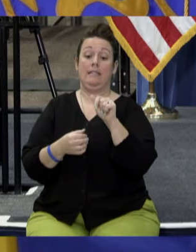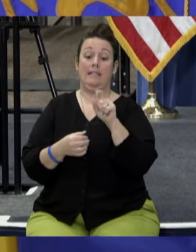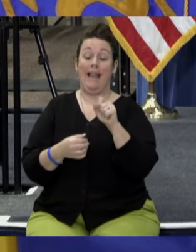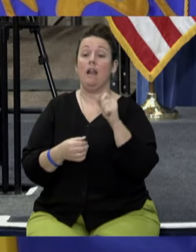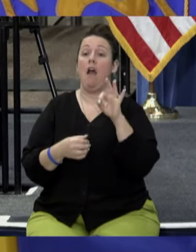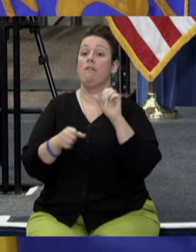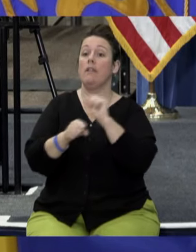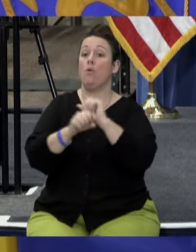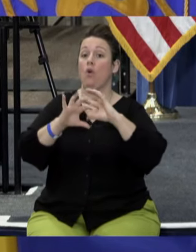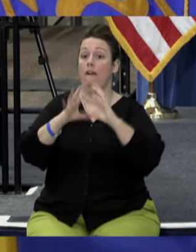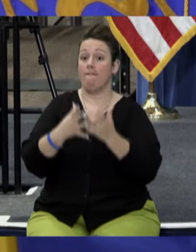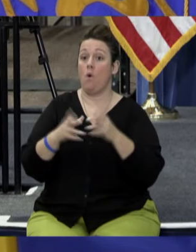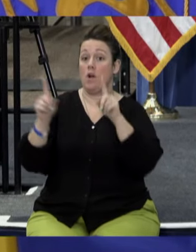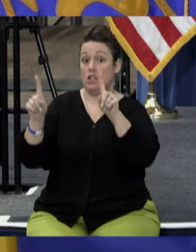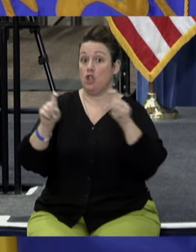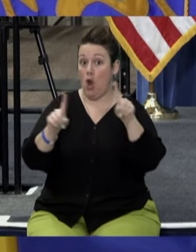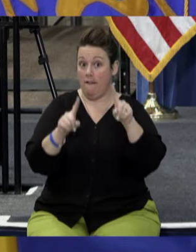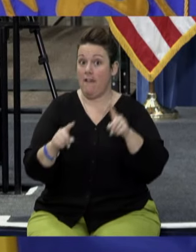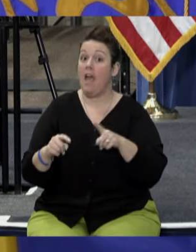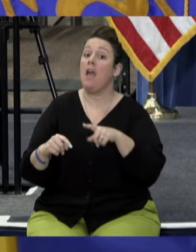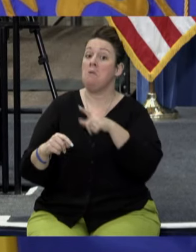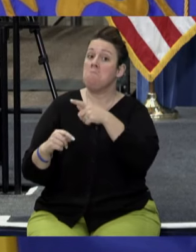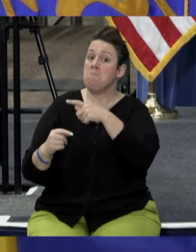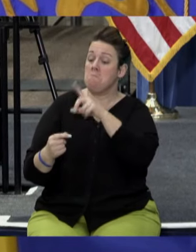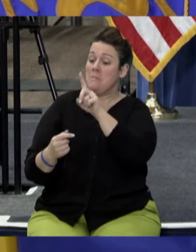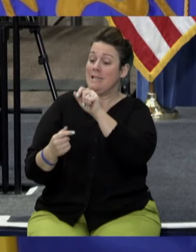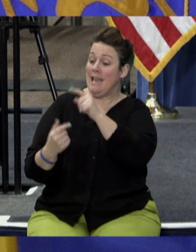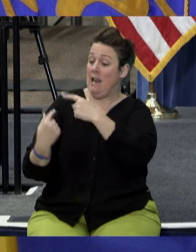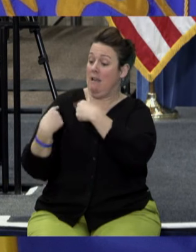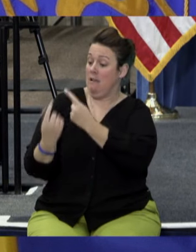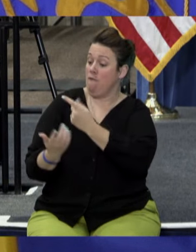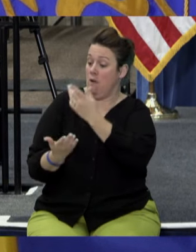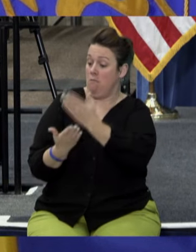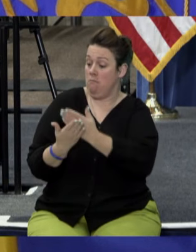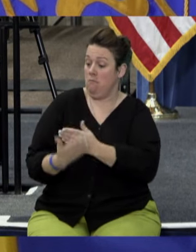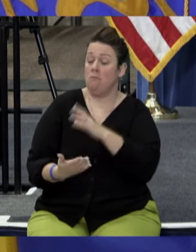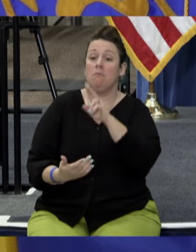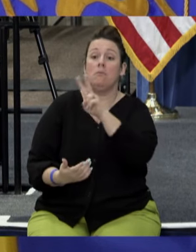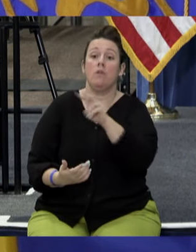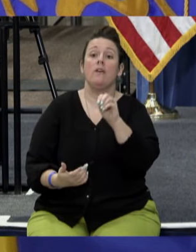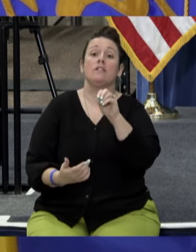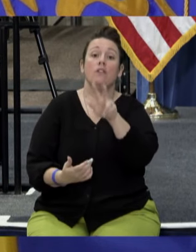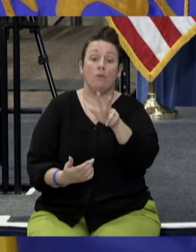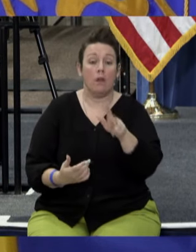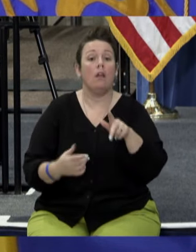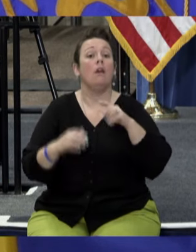which reports data from 2003, finds that community-based IDD service providers are